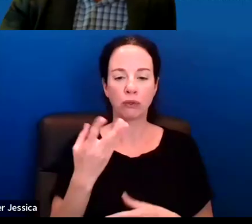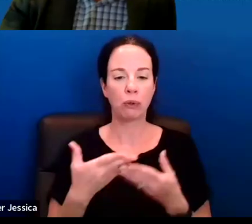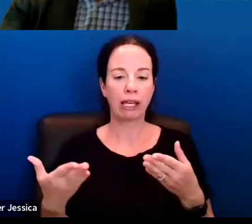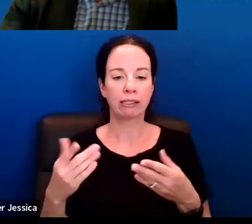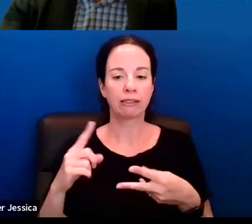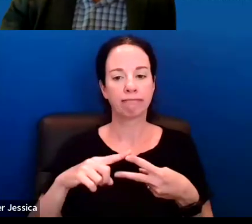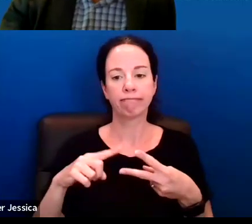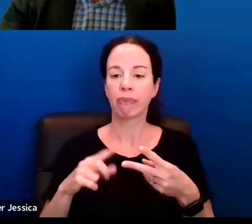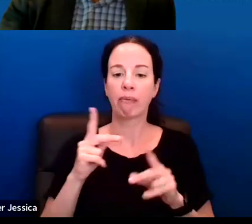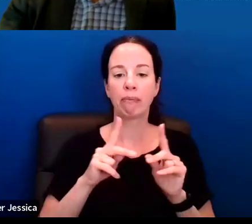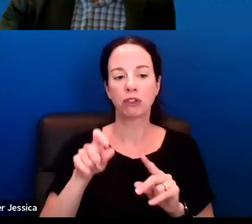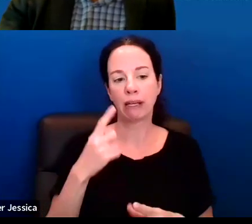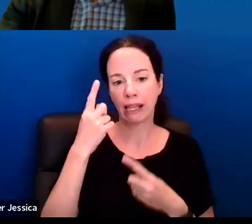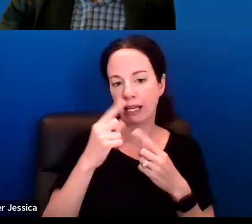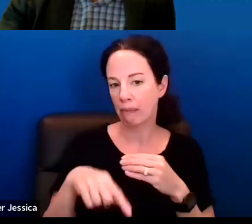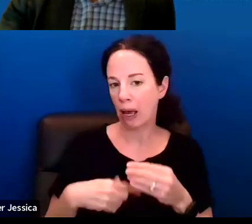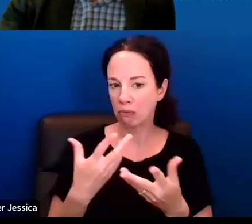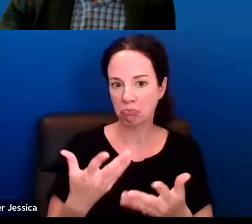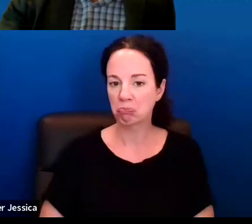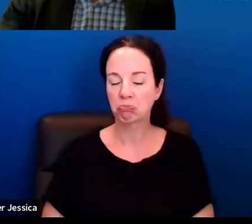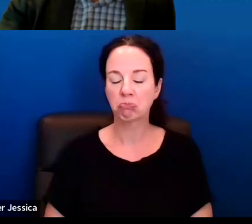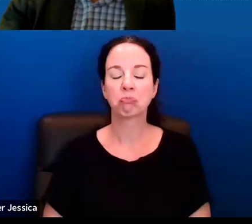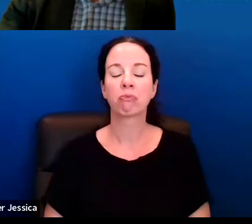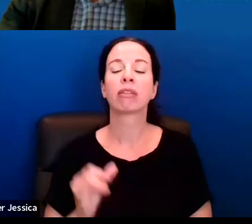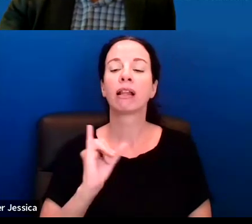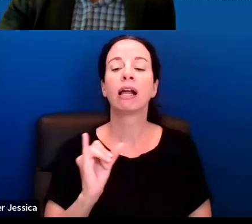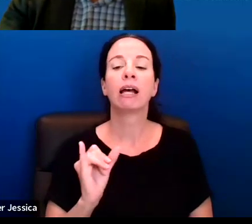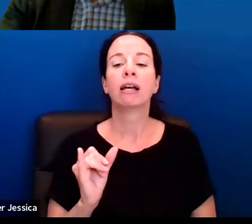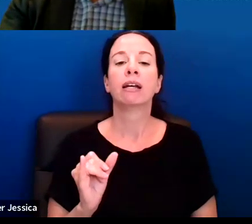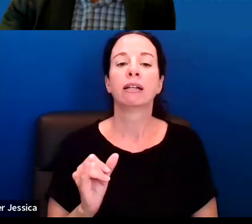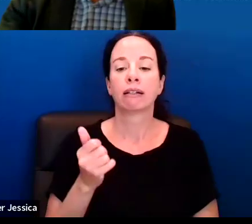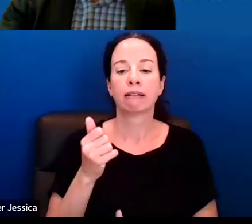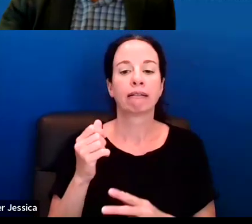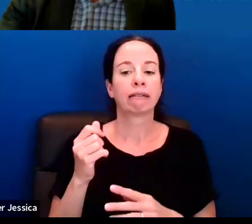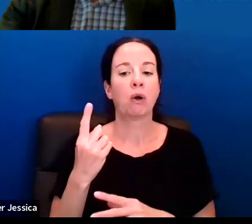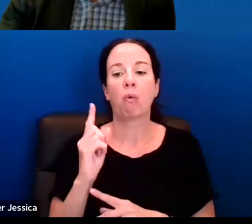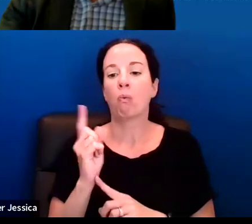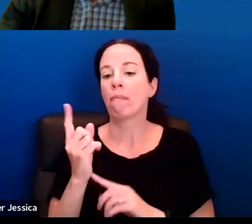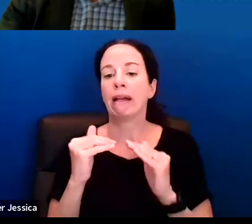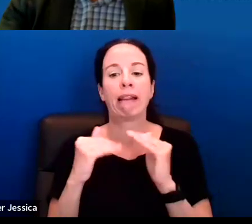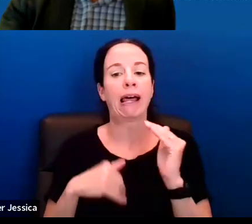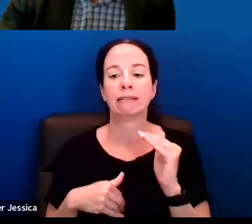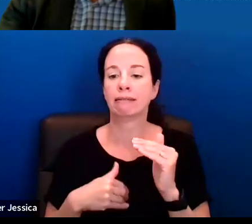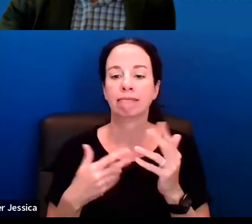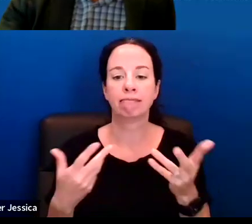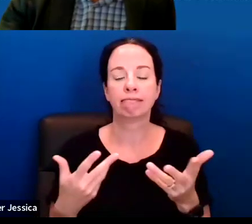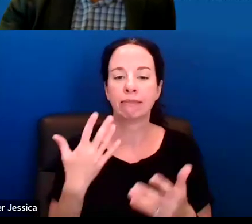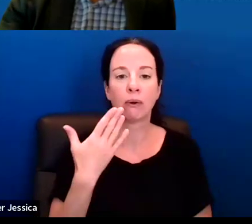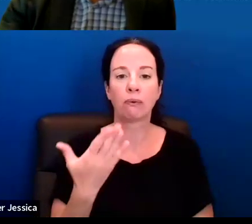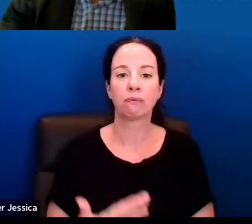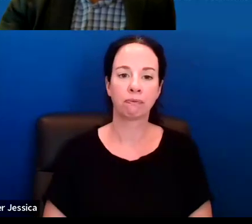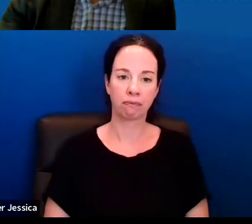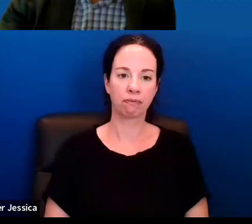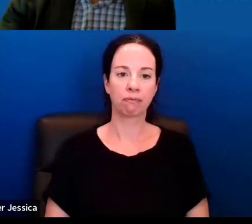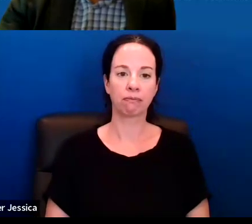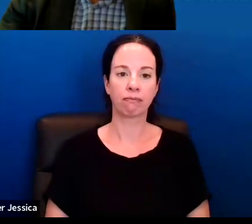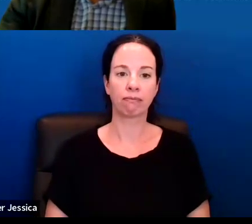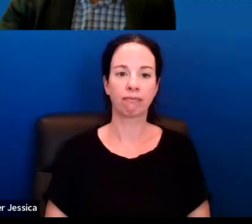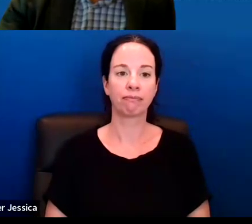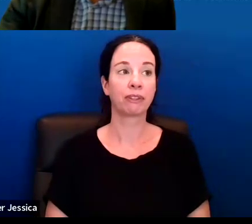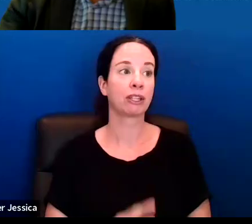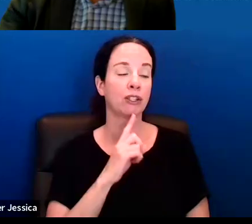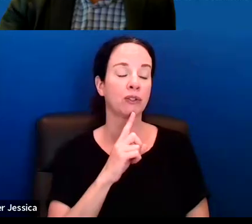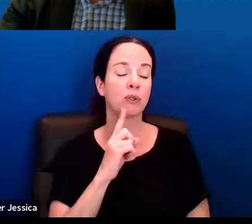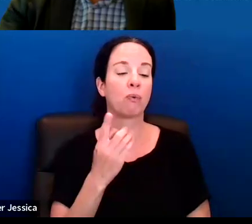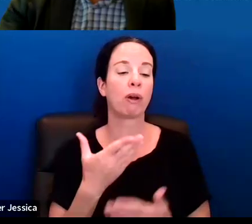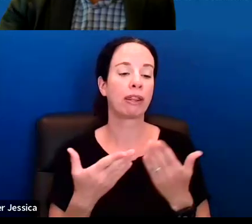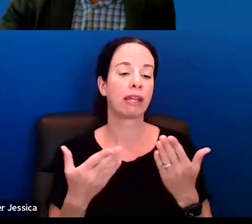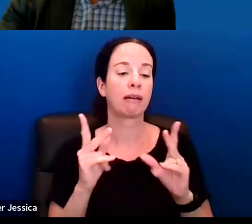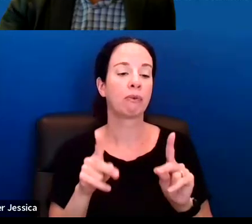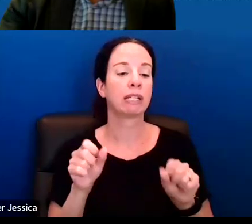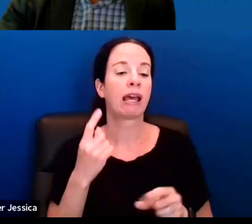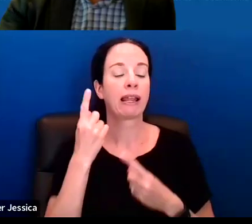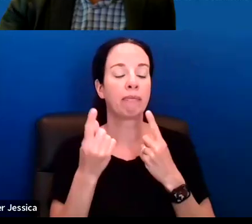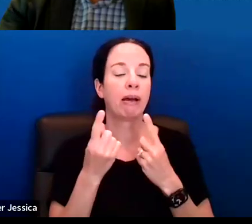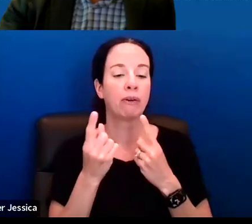thinking about like, in under 1 minute? You know… Sure, one thing somebody can think about is,